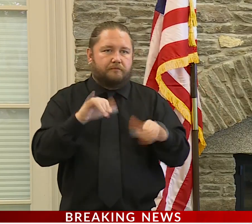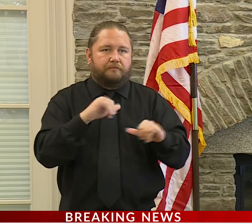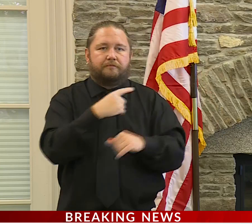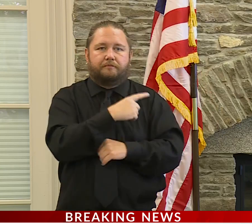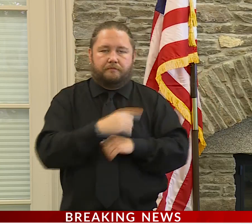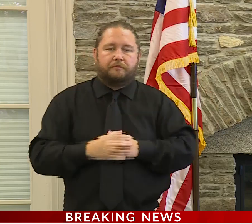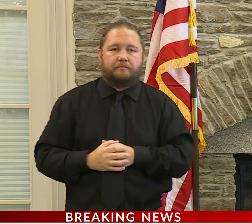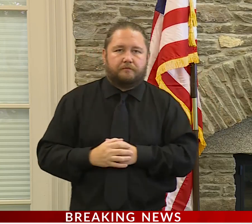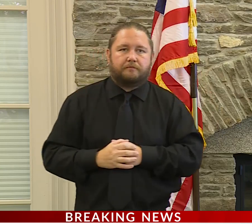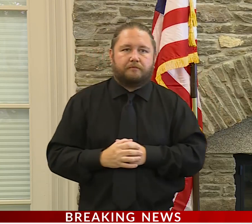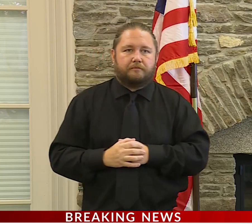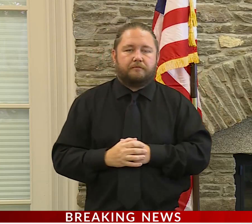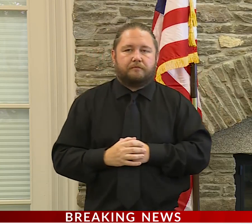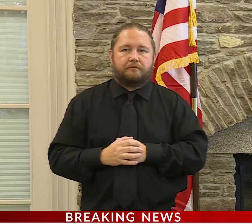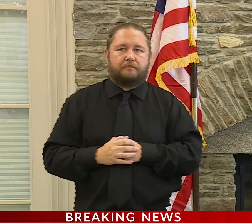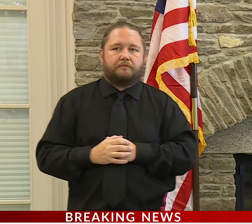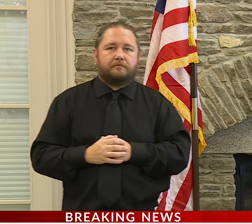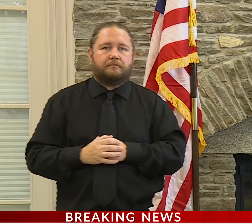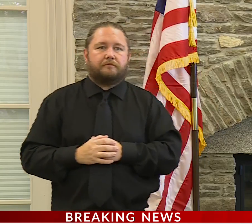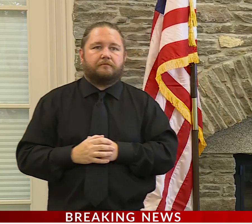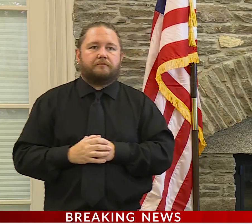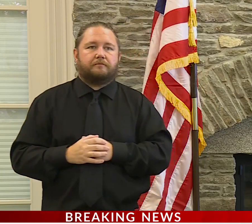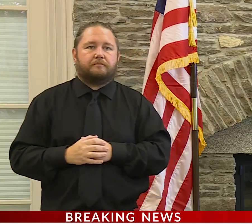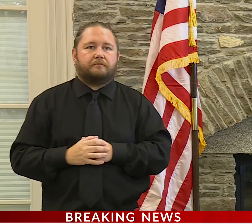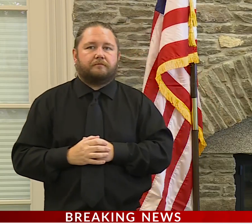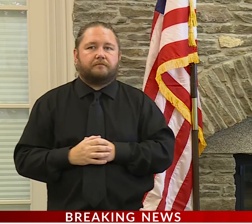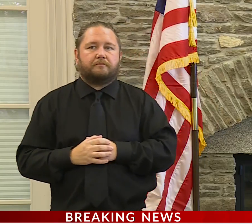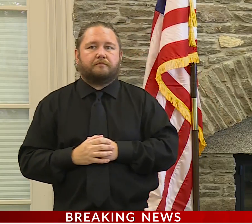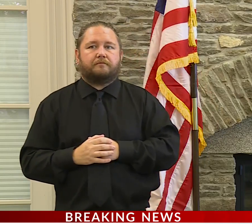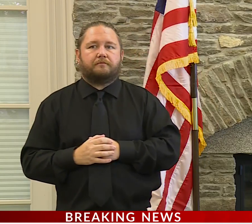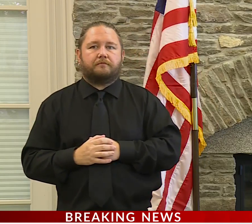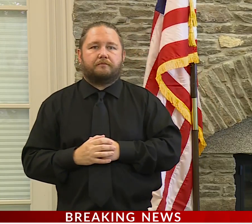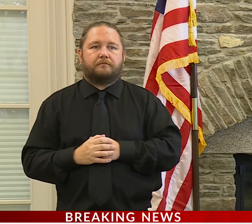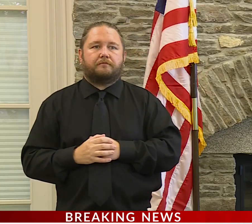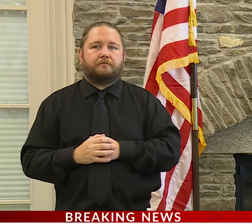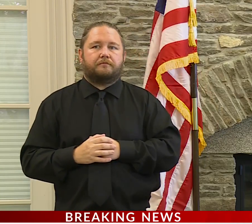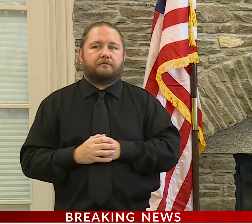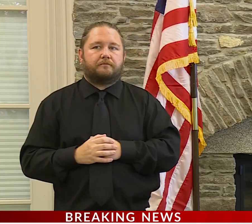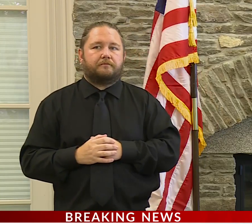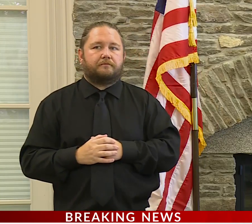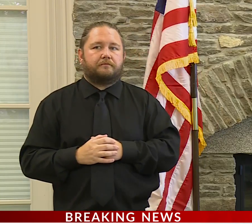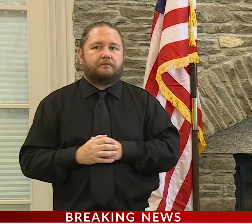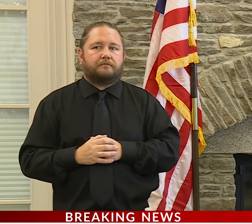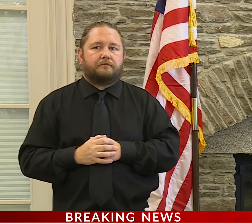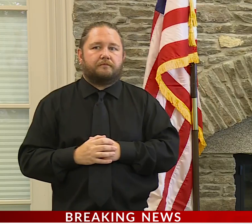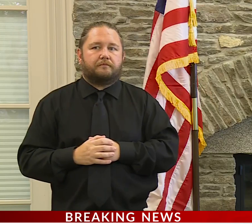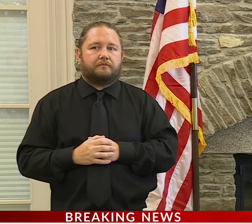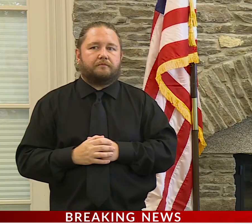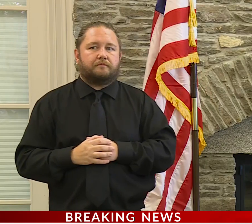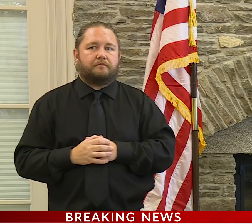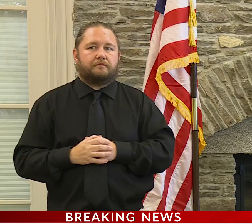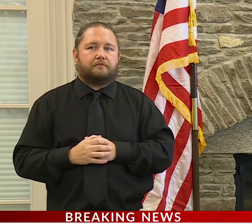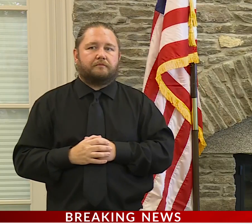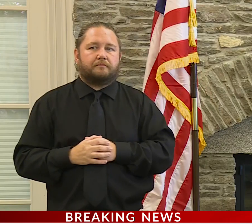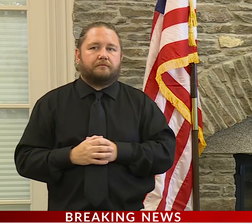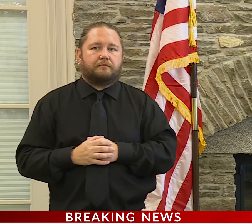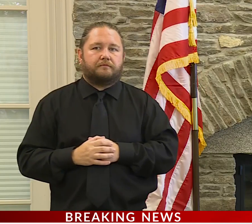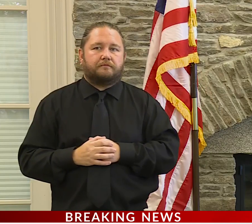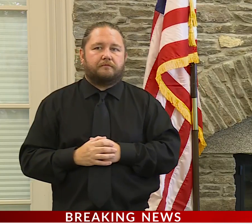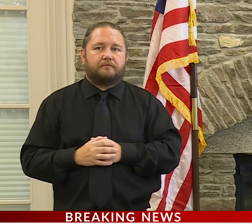THE DEBATE THAT IS MORE THEM. HE DIDN'T DISCUSS ON LITTLE THAT DOESN'T TELL ISLAND IF THINK THAT'S GOING TO MISS